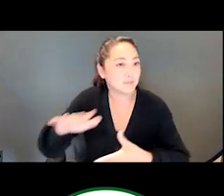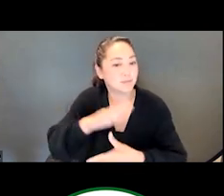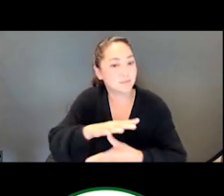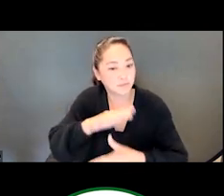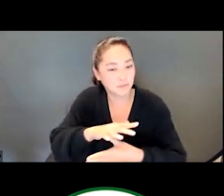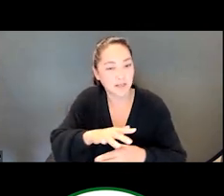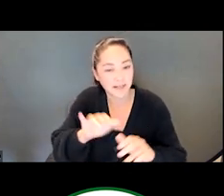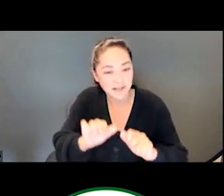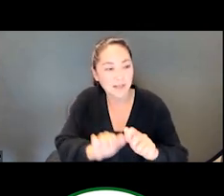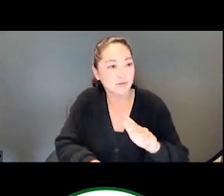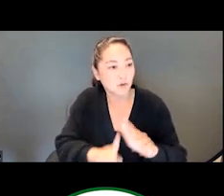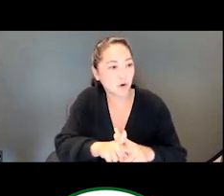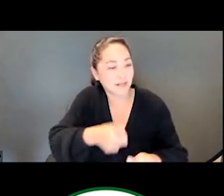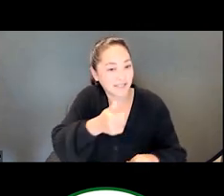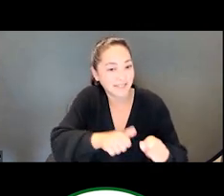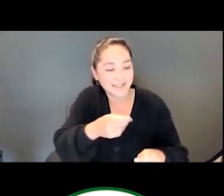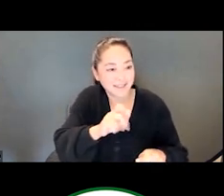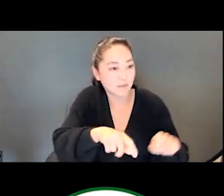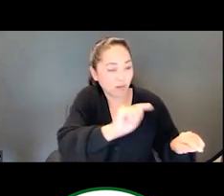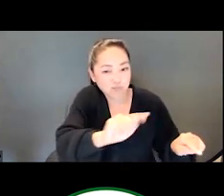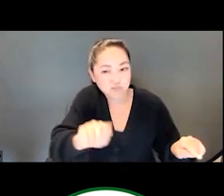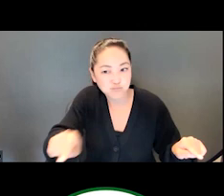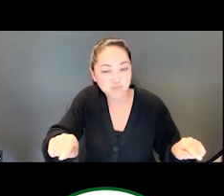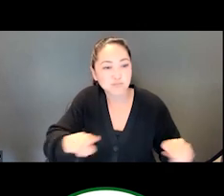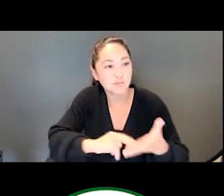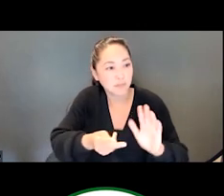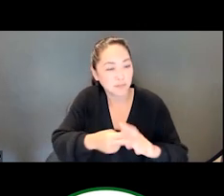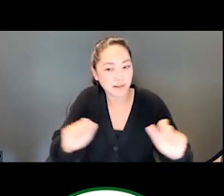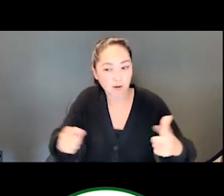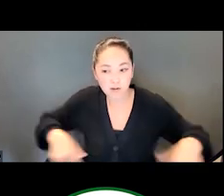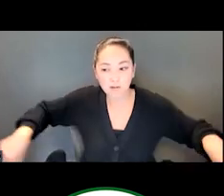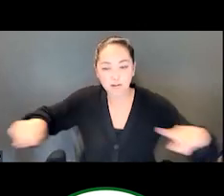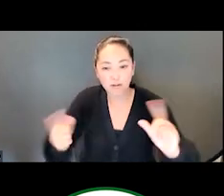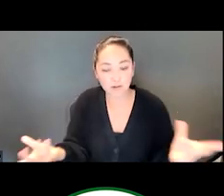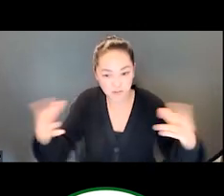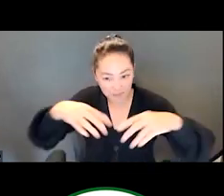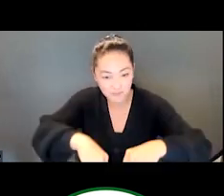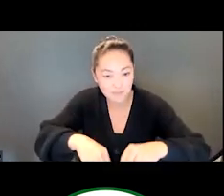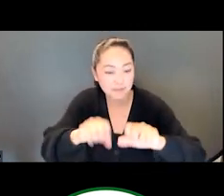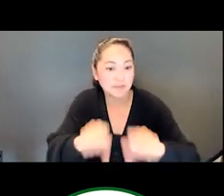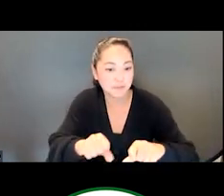What a fantastic few days we've had. At the 2023 parts accessibility conference. Thank